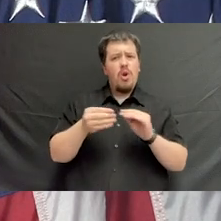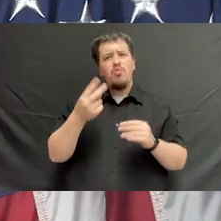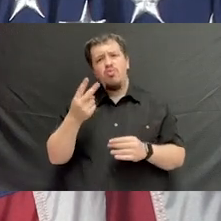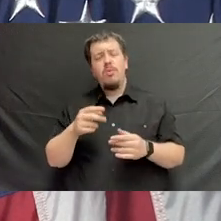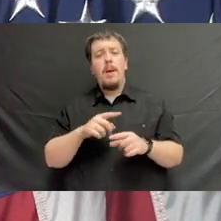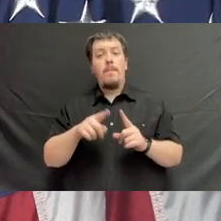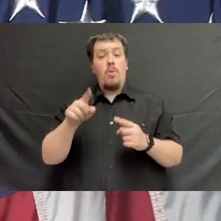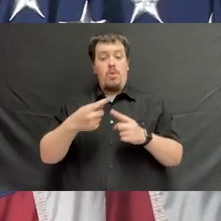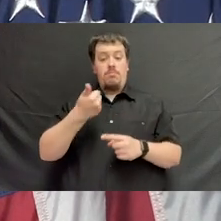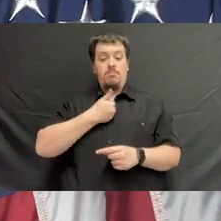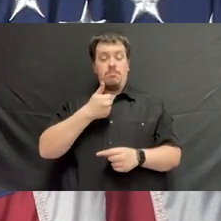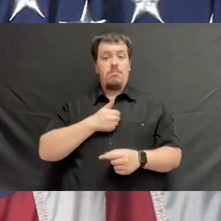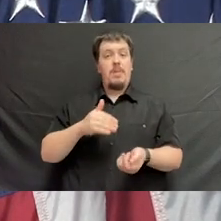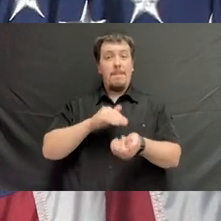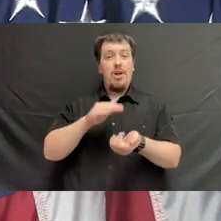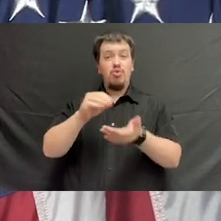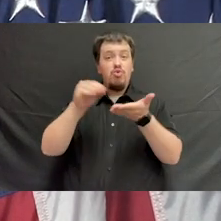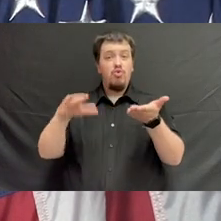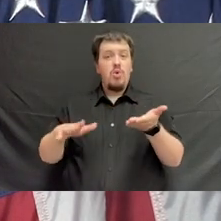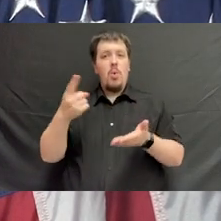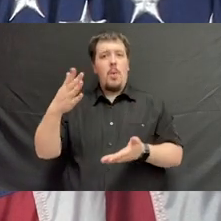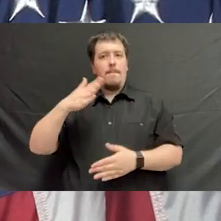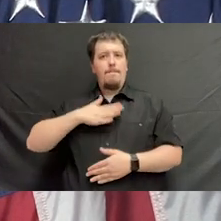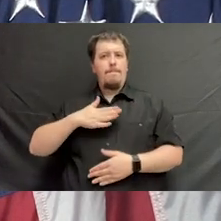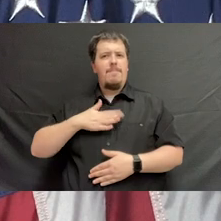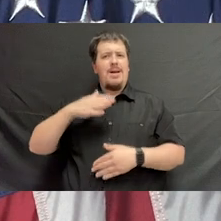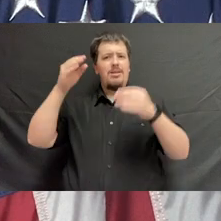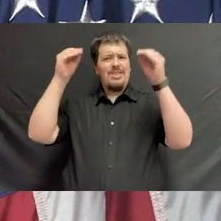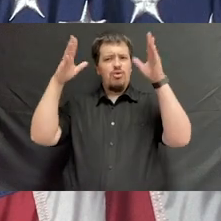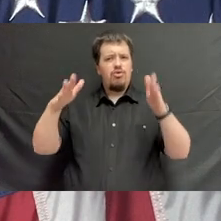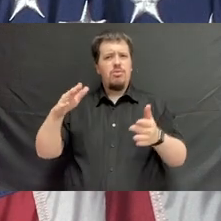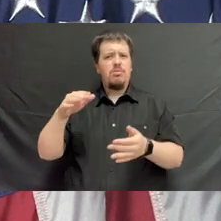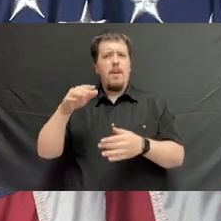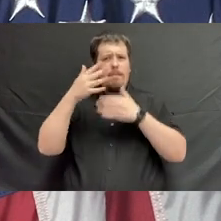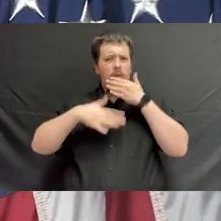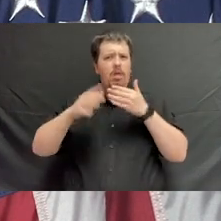When I was a medical student, one of my hematology professors, Dr. Diggs, Lemuel Diggs,